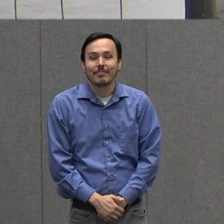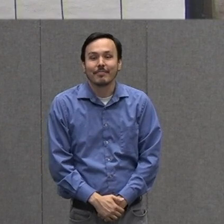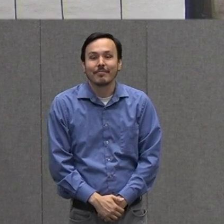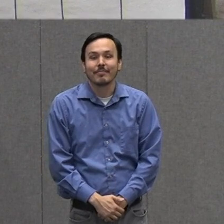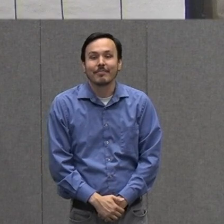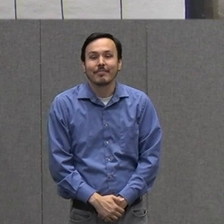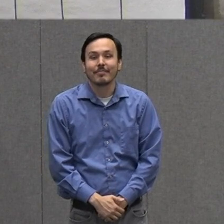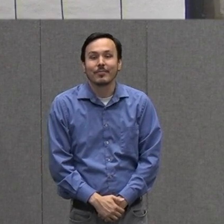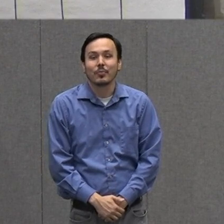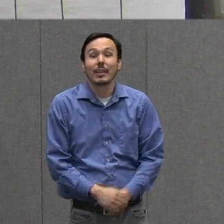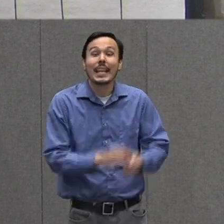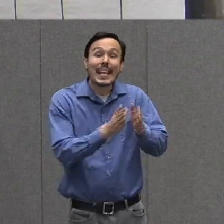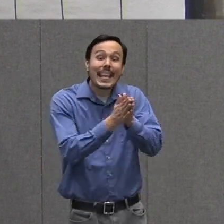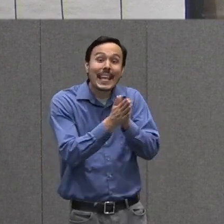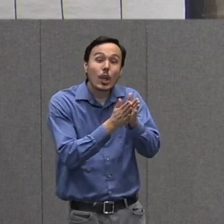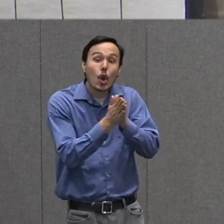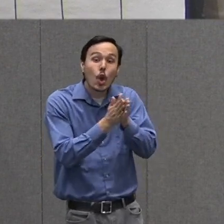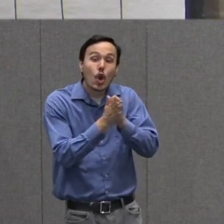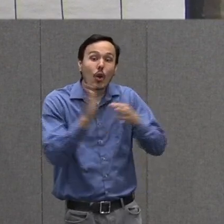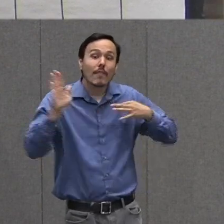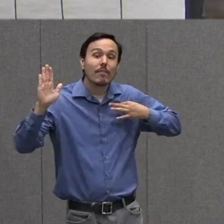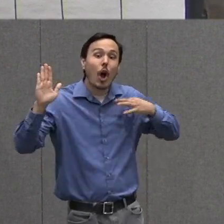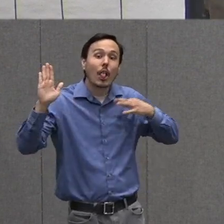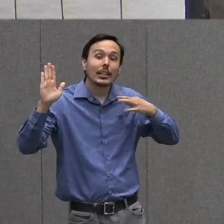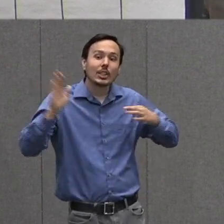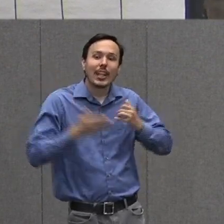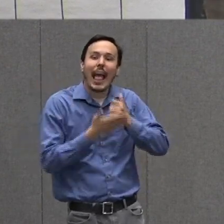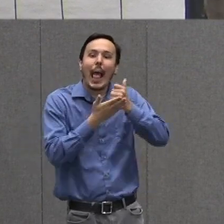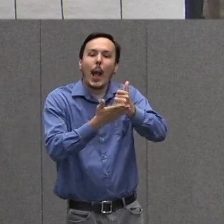Eager volunteers help fearlessly.